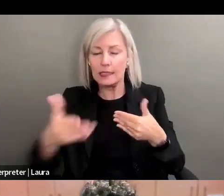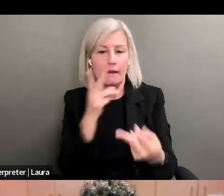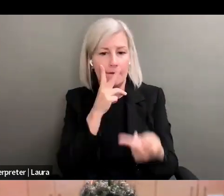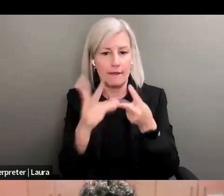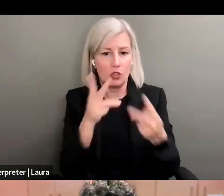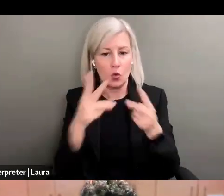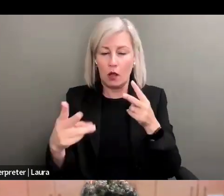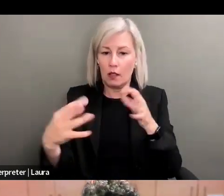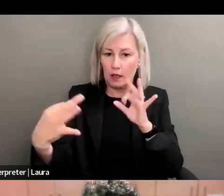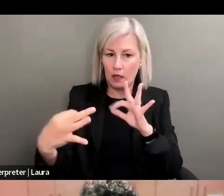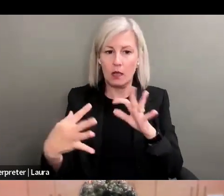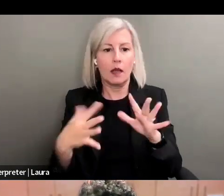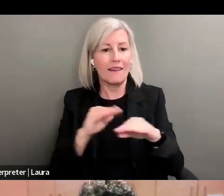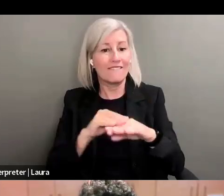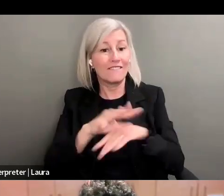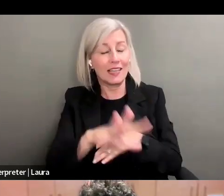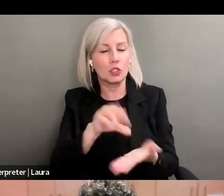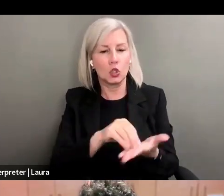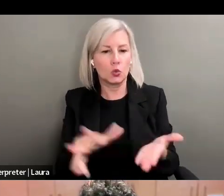listening abilities.